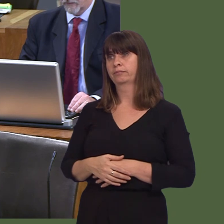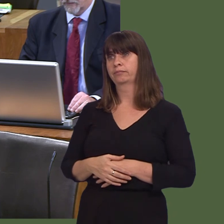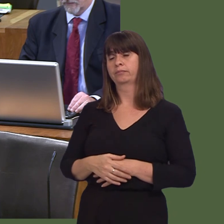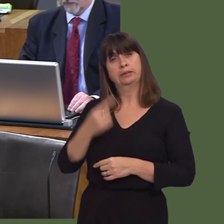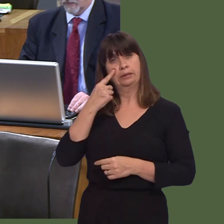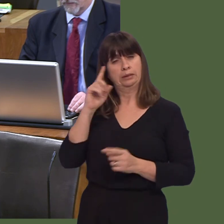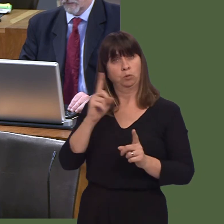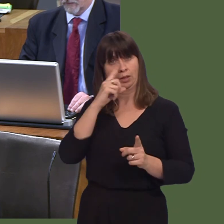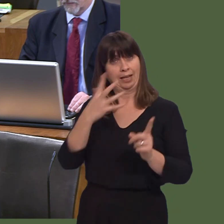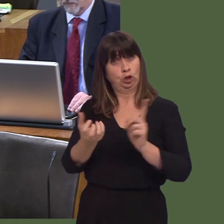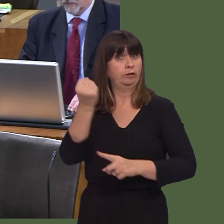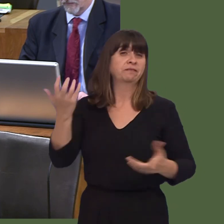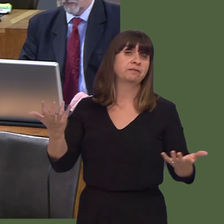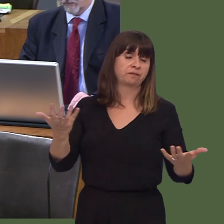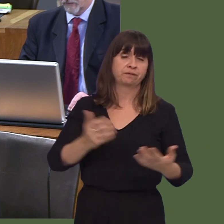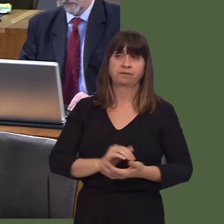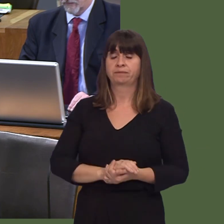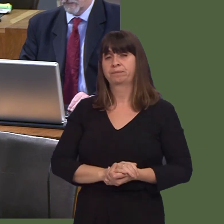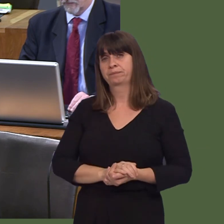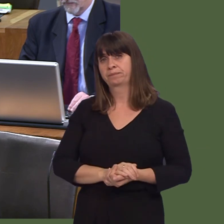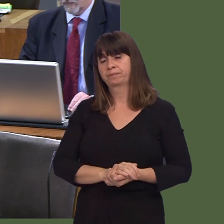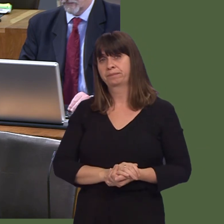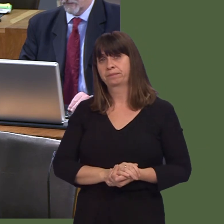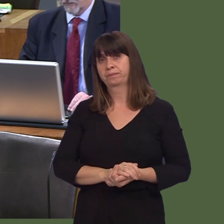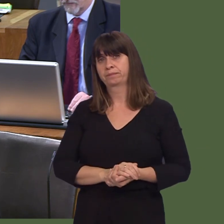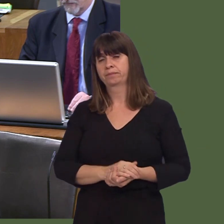We're also wanting to be in a position to attract funding for new stations if it becomes